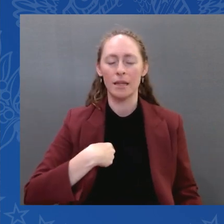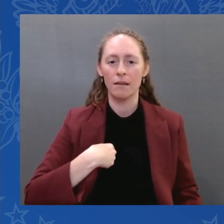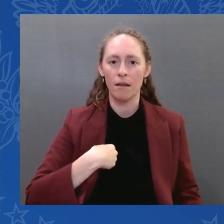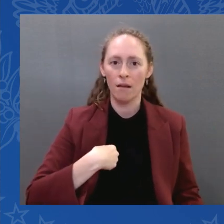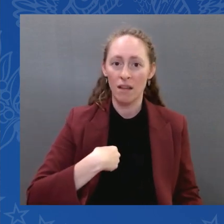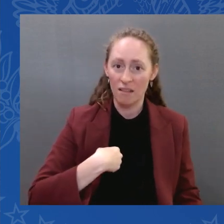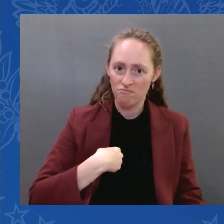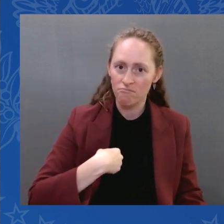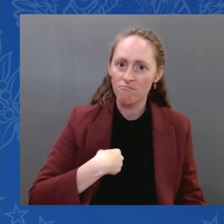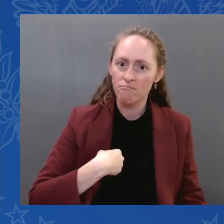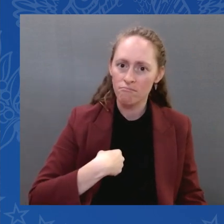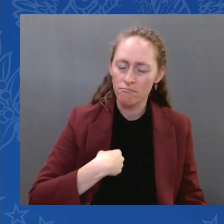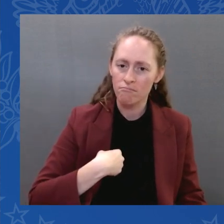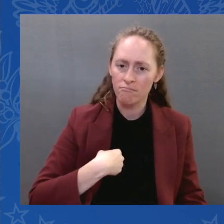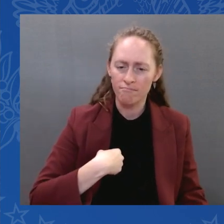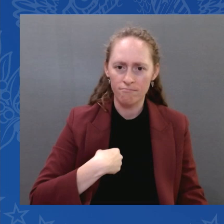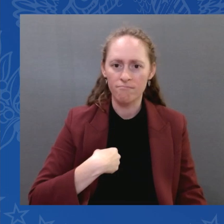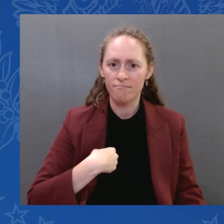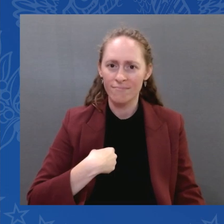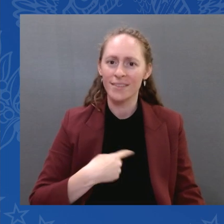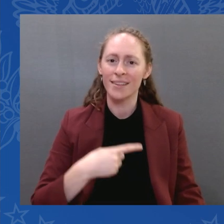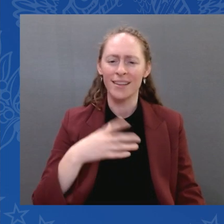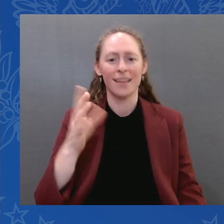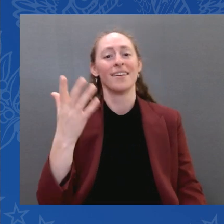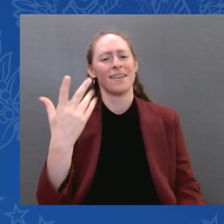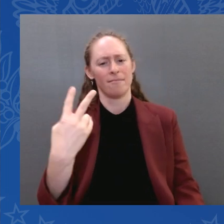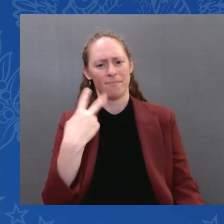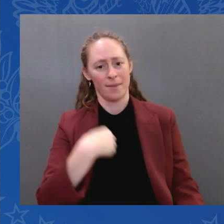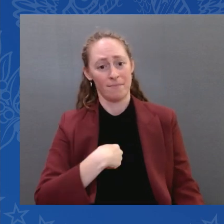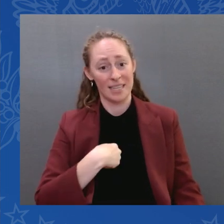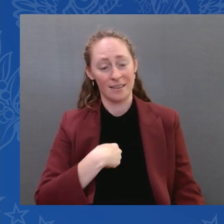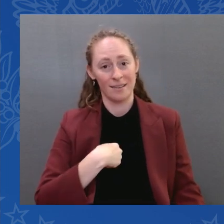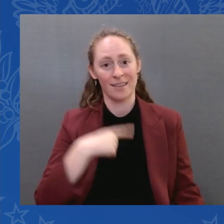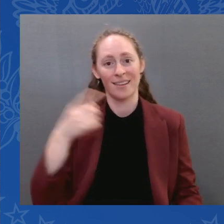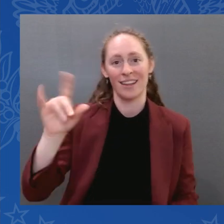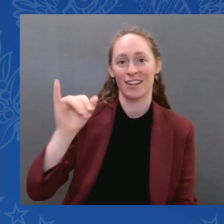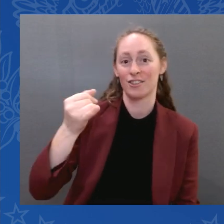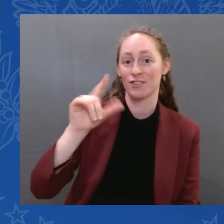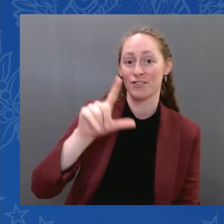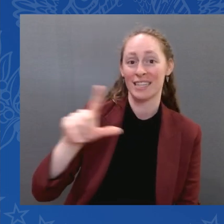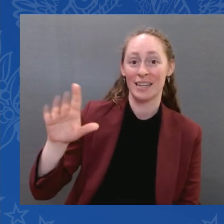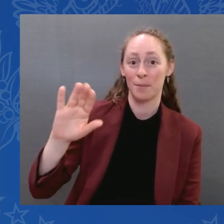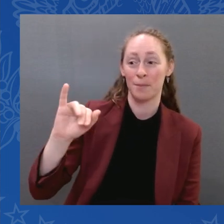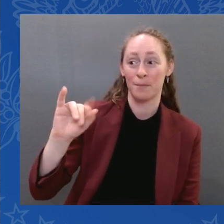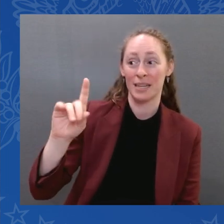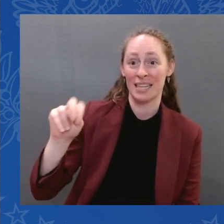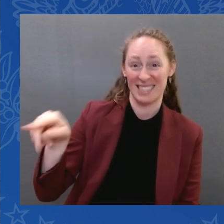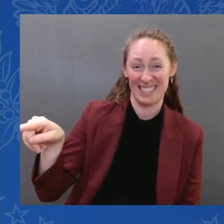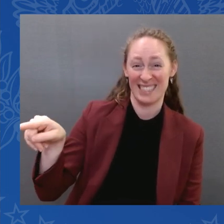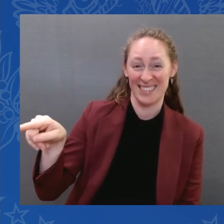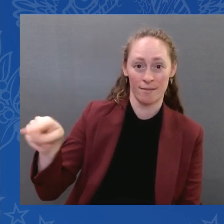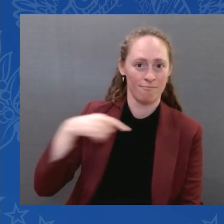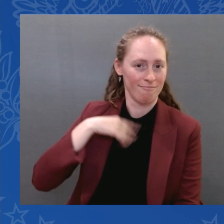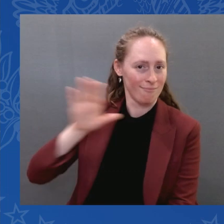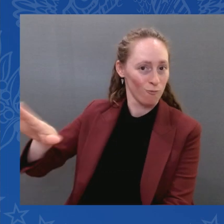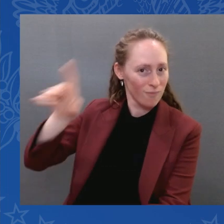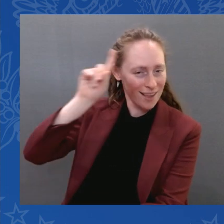You know, it's been an honor to get this tradition going after three years, three years,